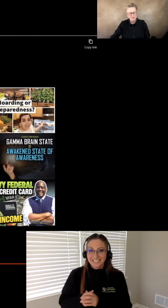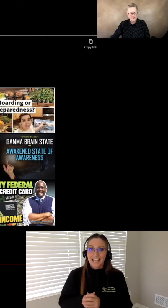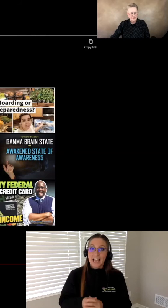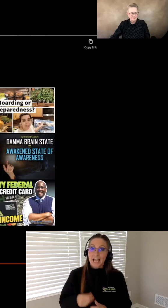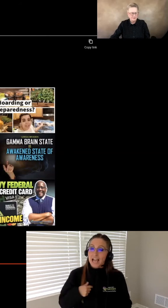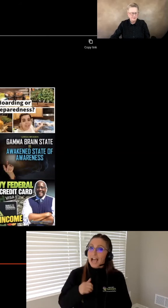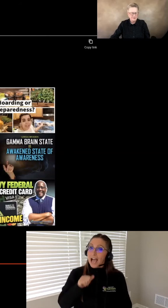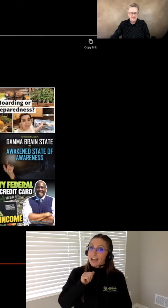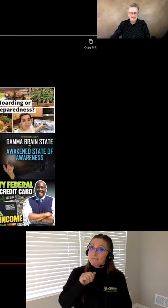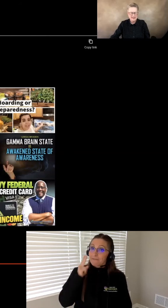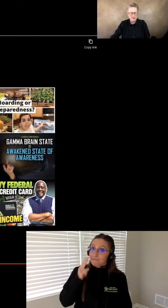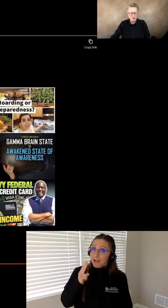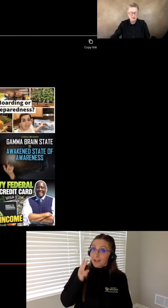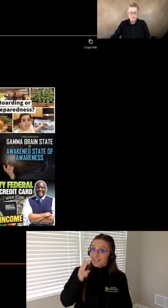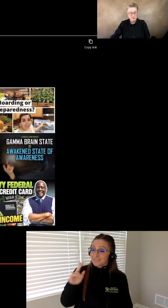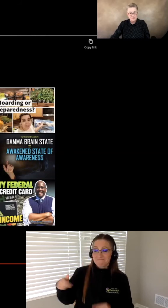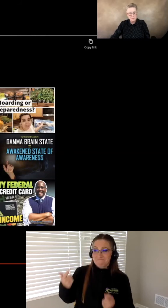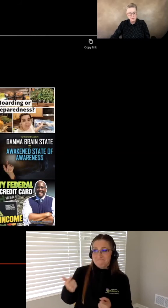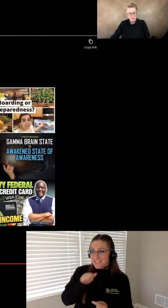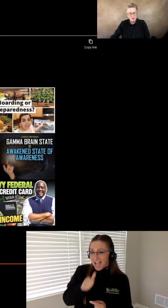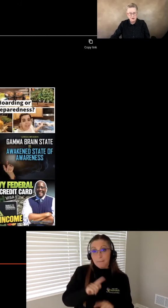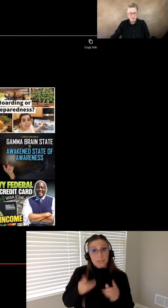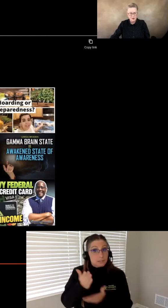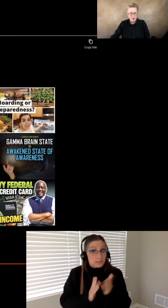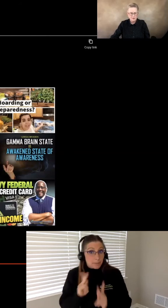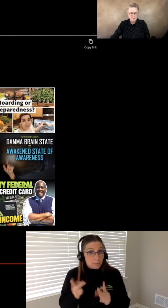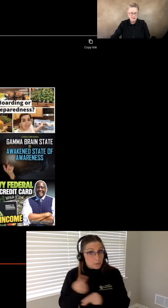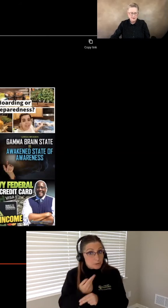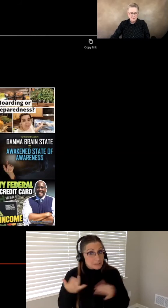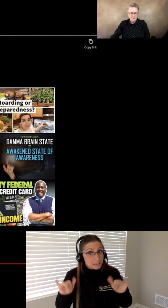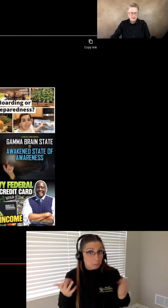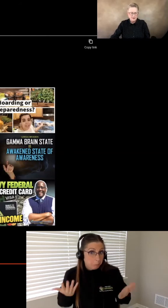since then but maybe some people use it, I don't know